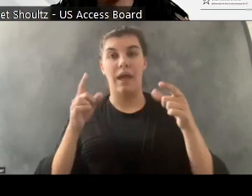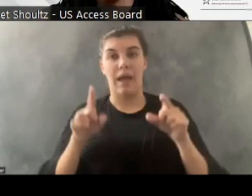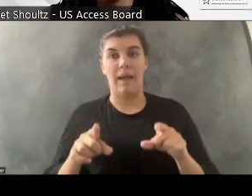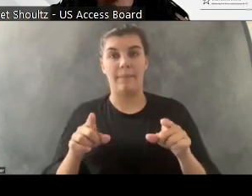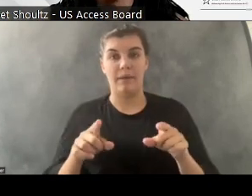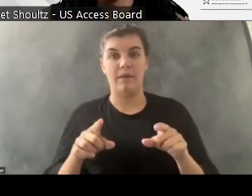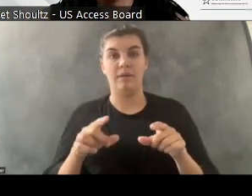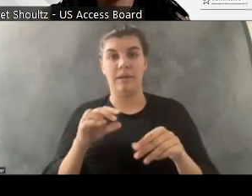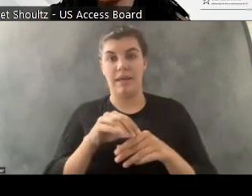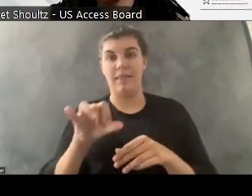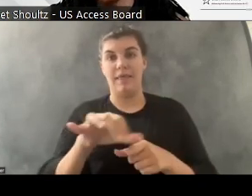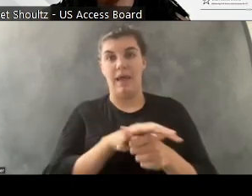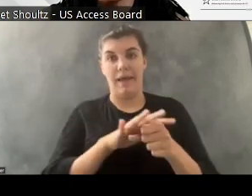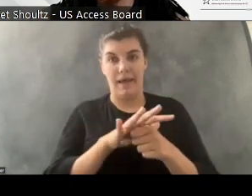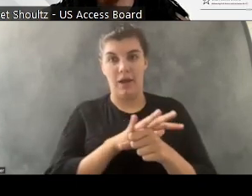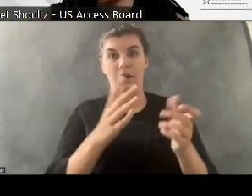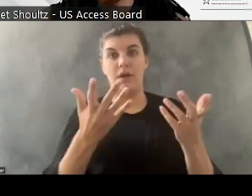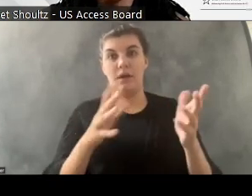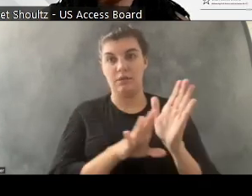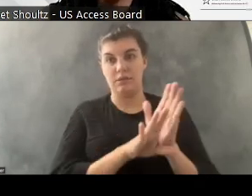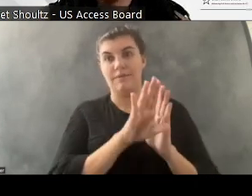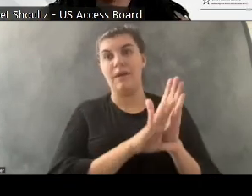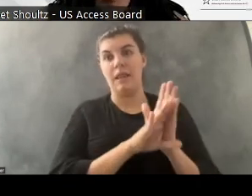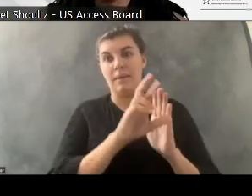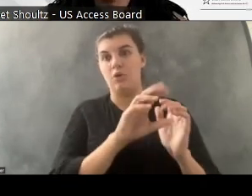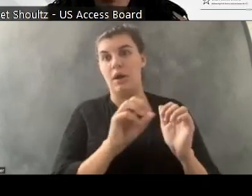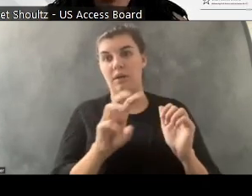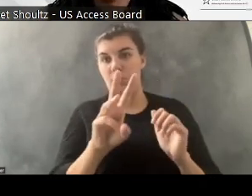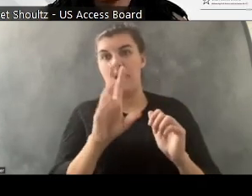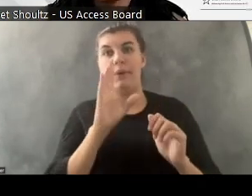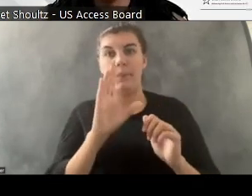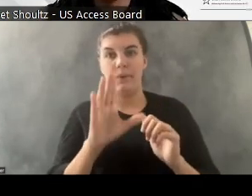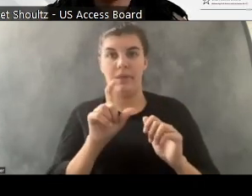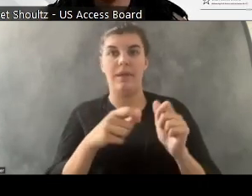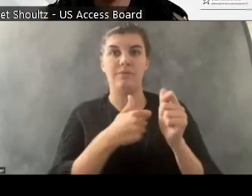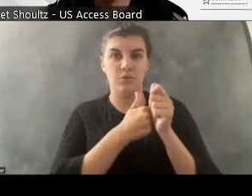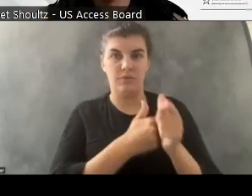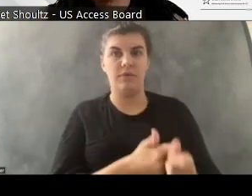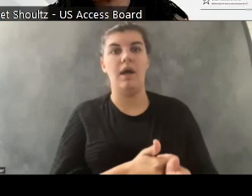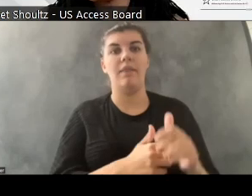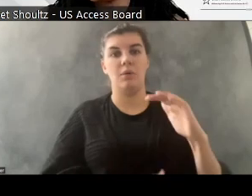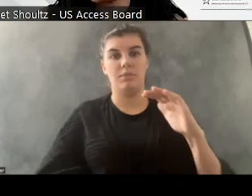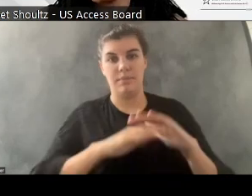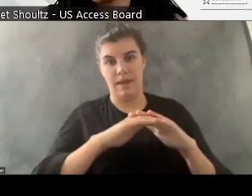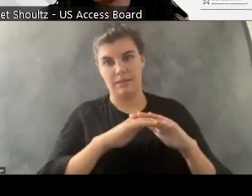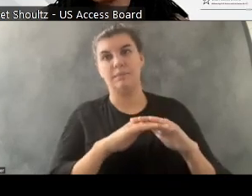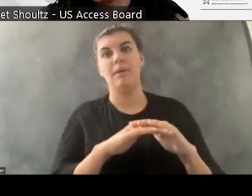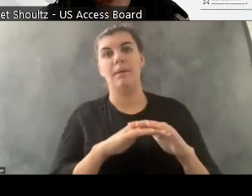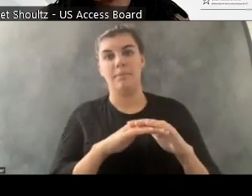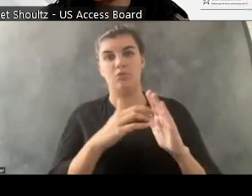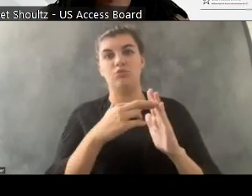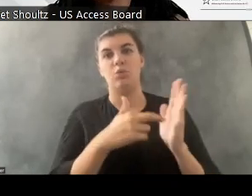an existing developed right-of-way is expected to comply to the maximum extent feasible where